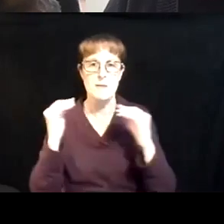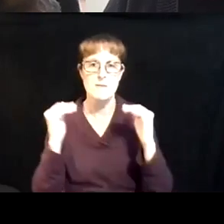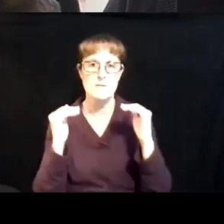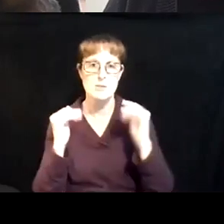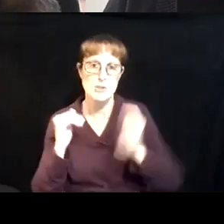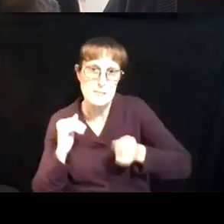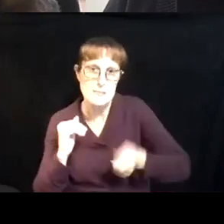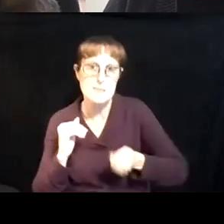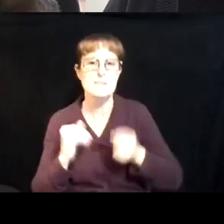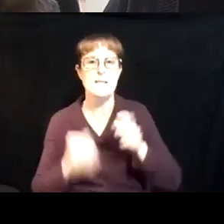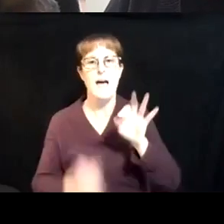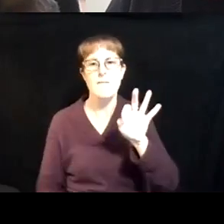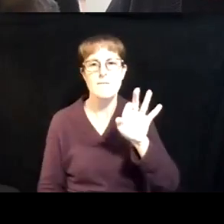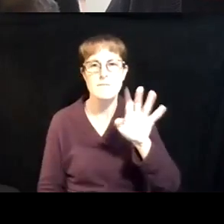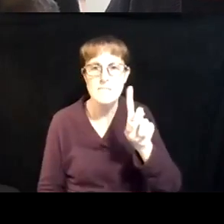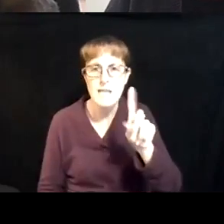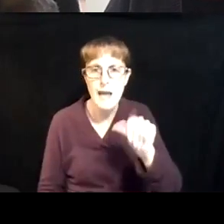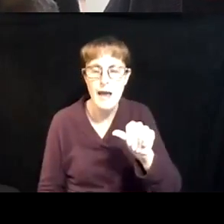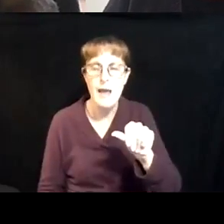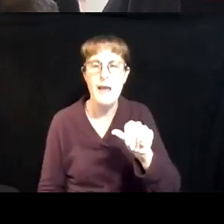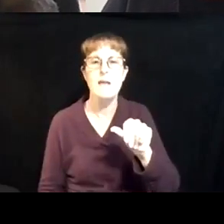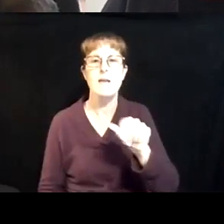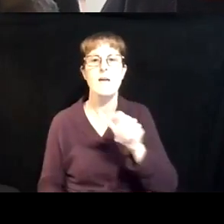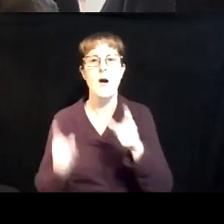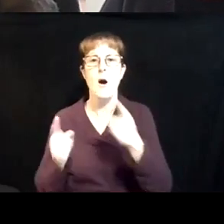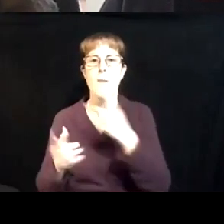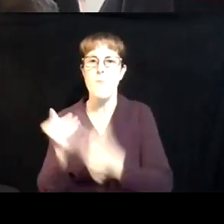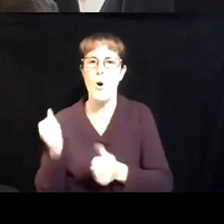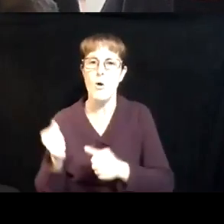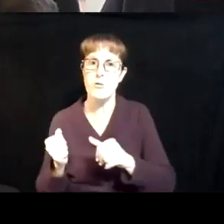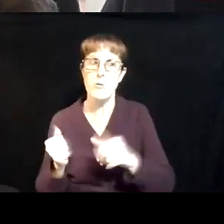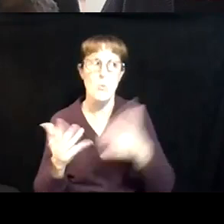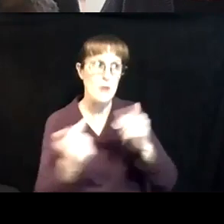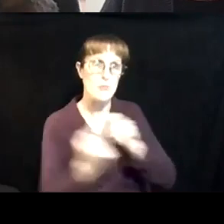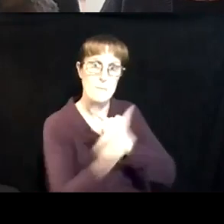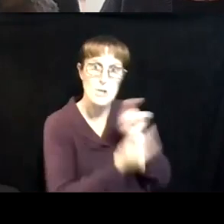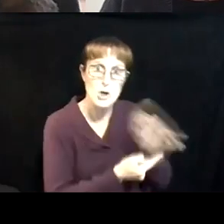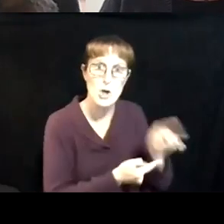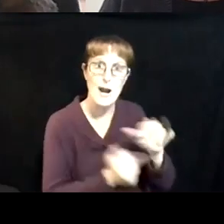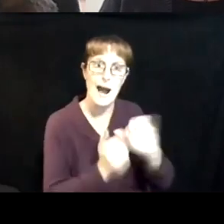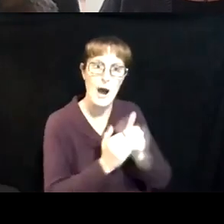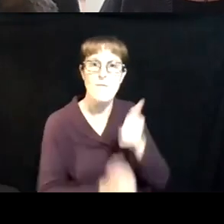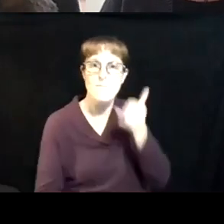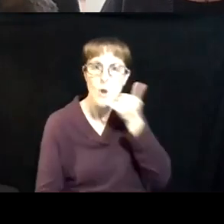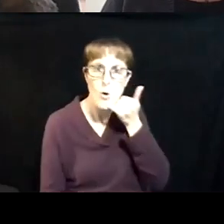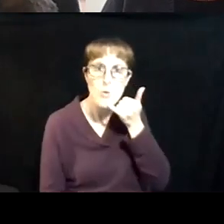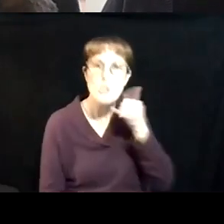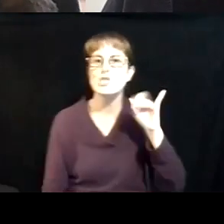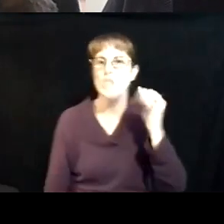wanted to meet with her by phone and she asked me to be on those calls with her.